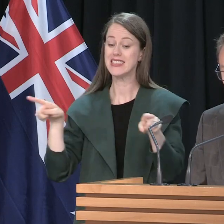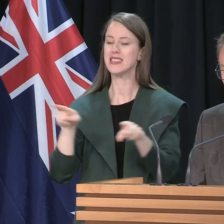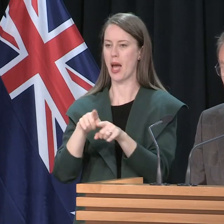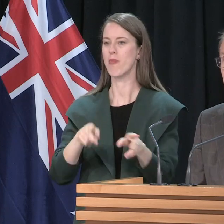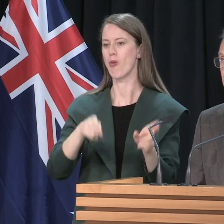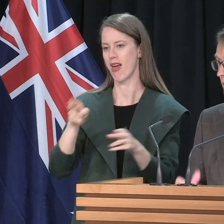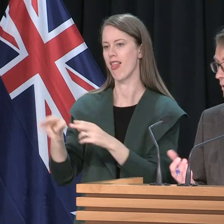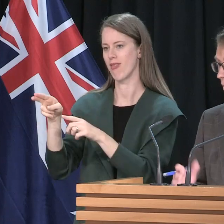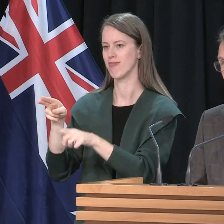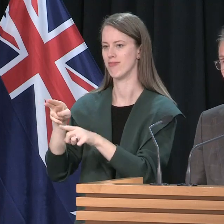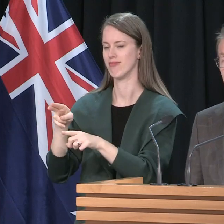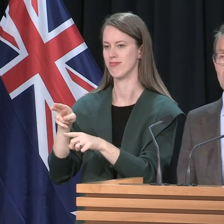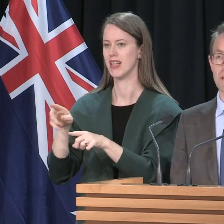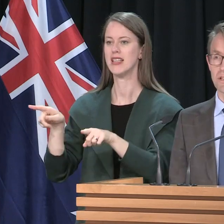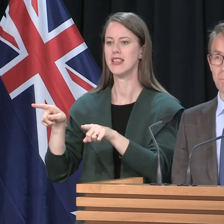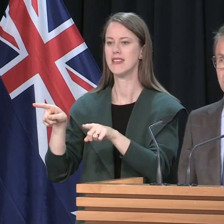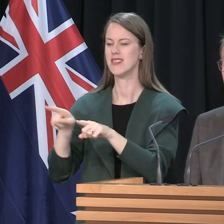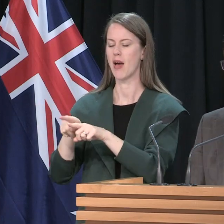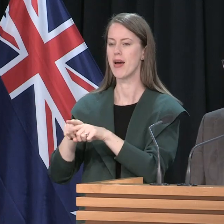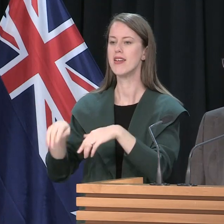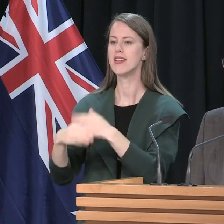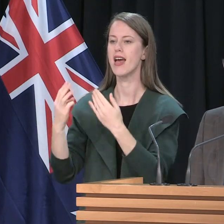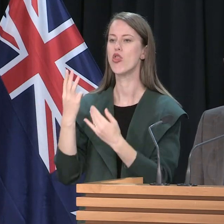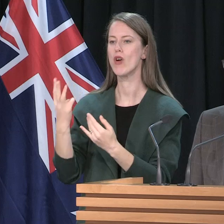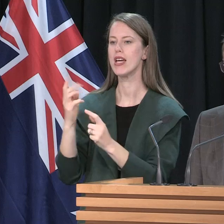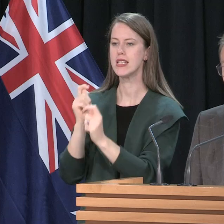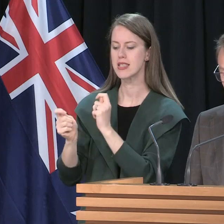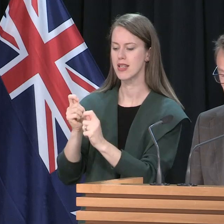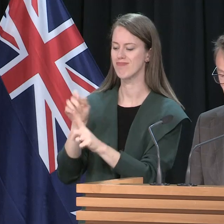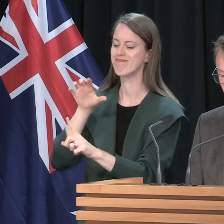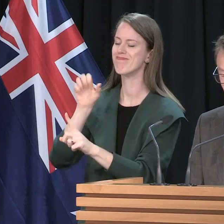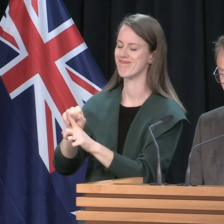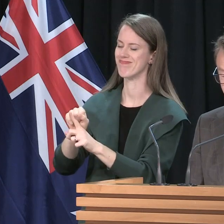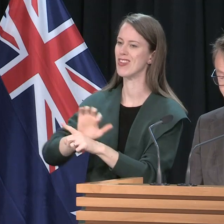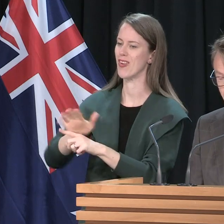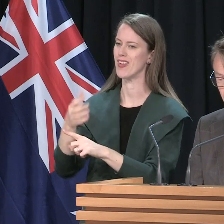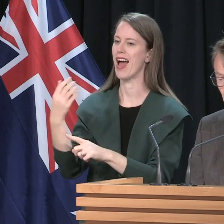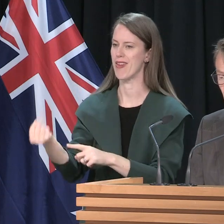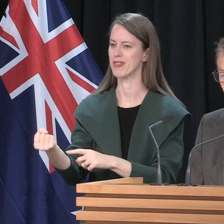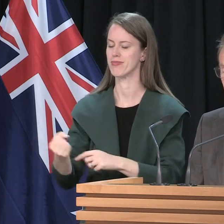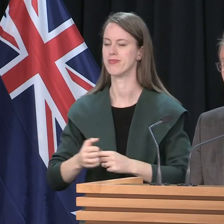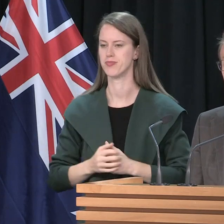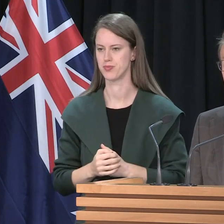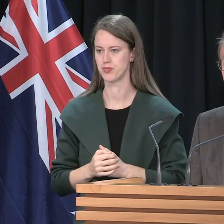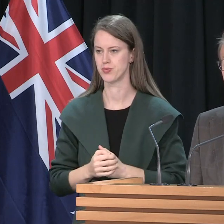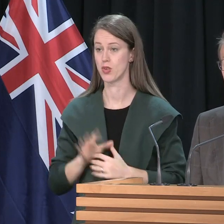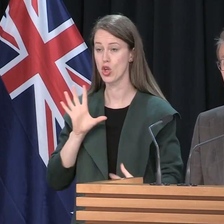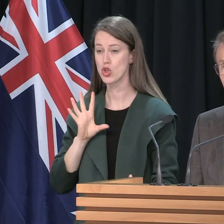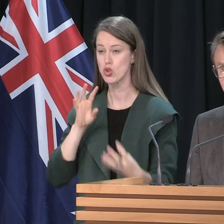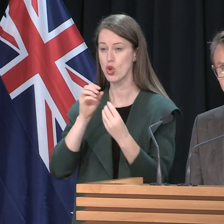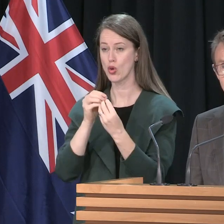Dublin via Dubai. She's also staying at the Cedima Hotel in Rotorua and tested - like-wise